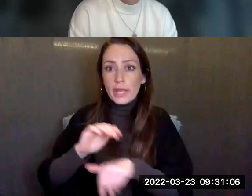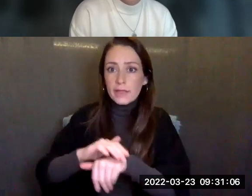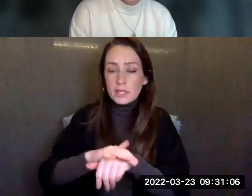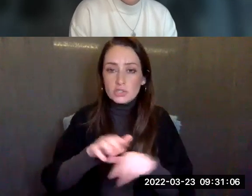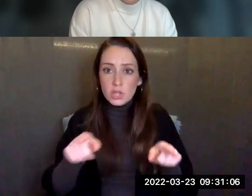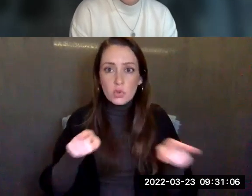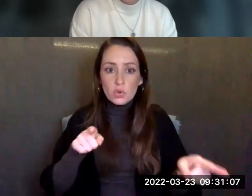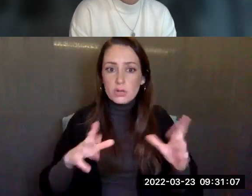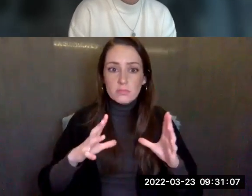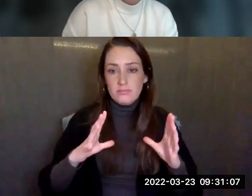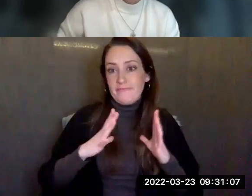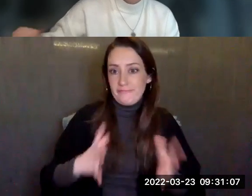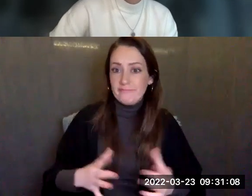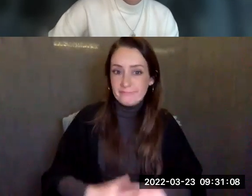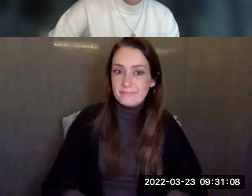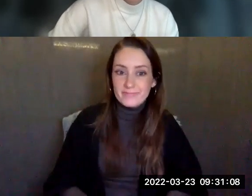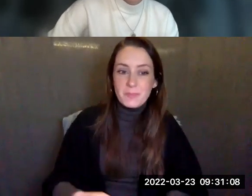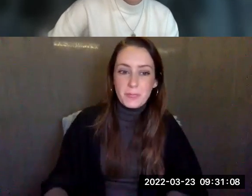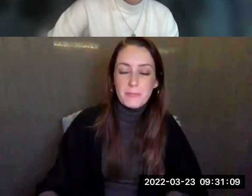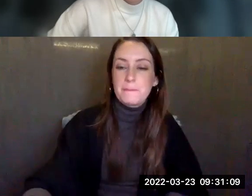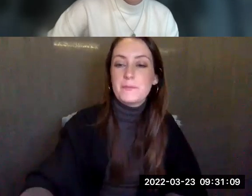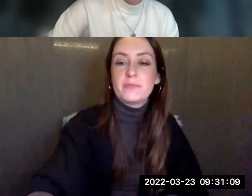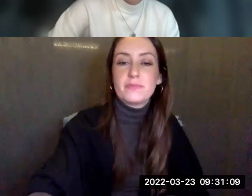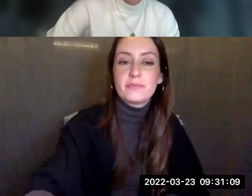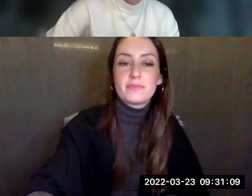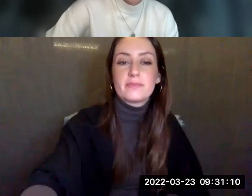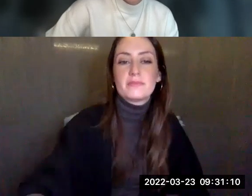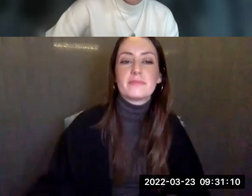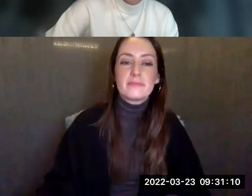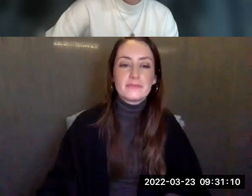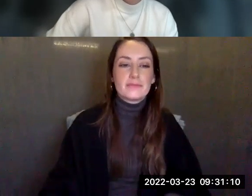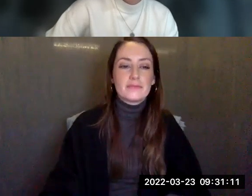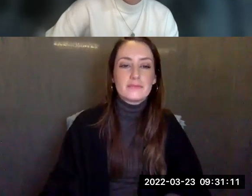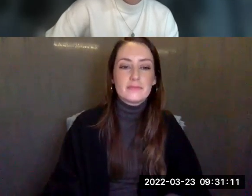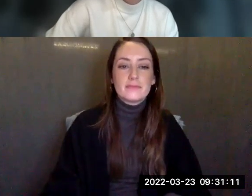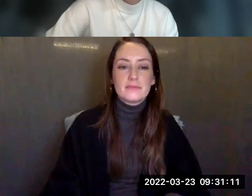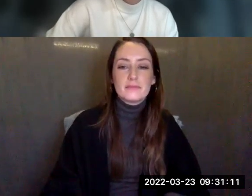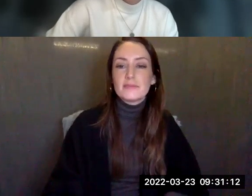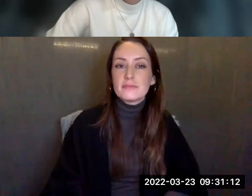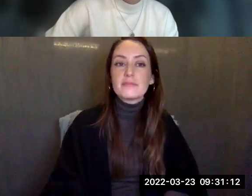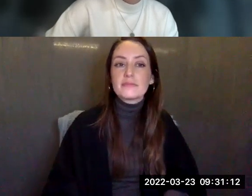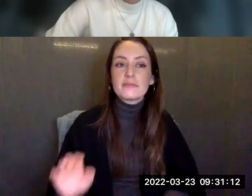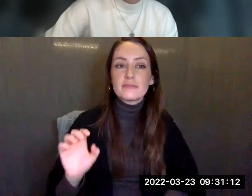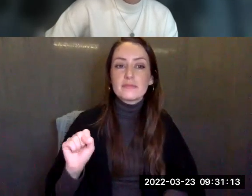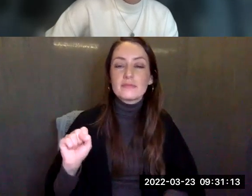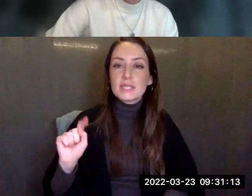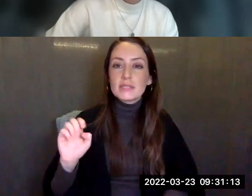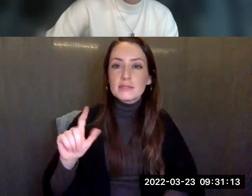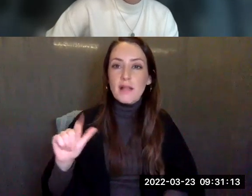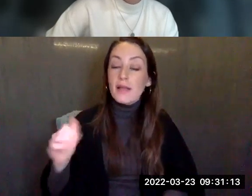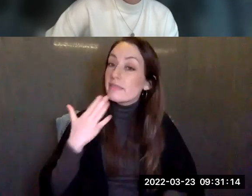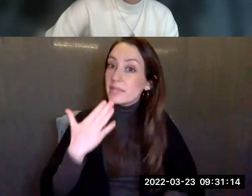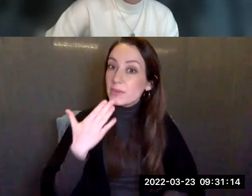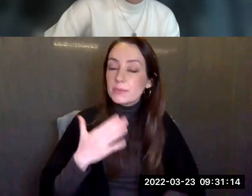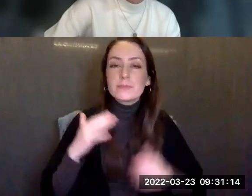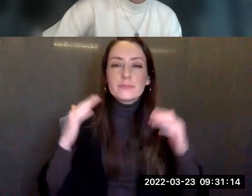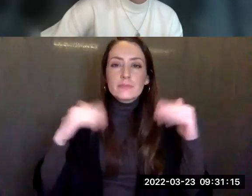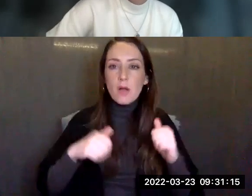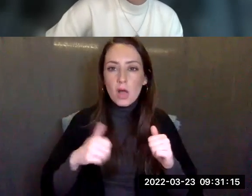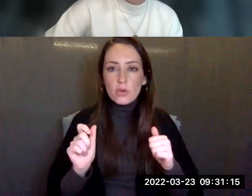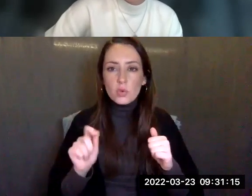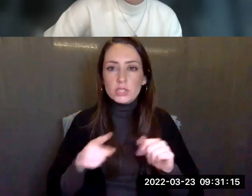It. Thank you. We have another question from Julie Chichini.